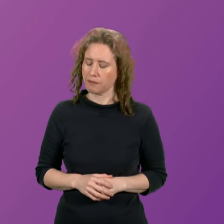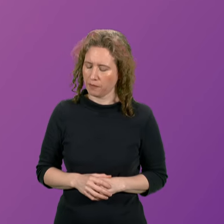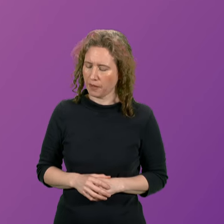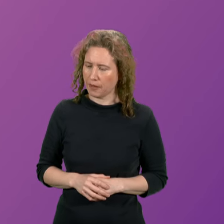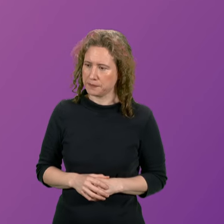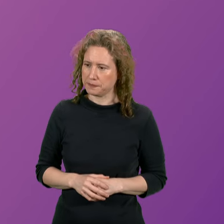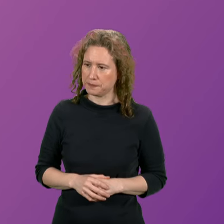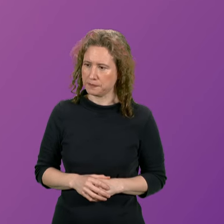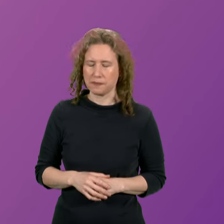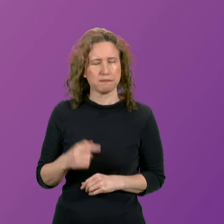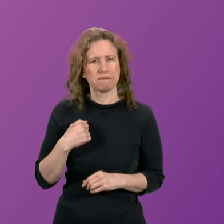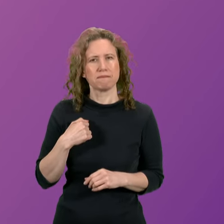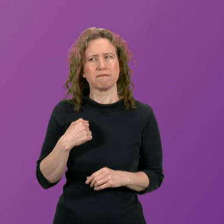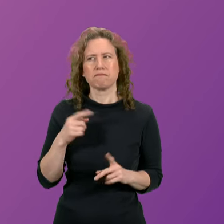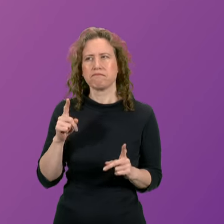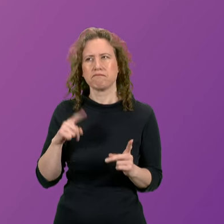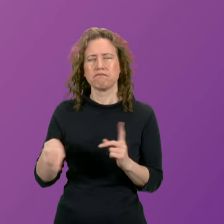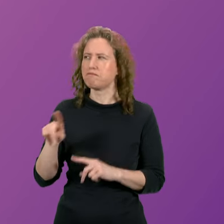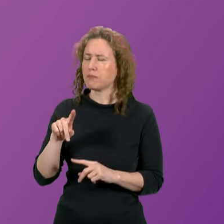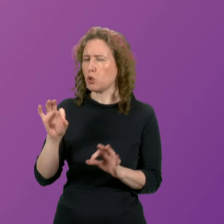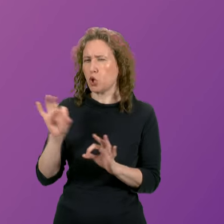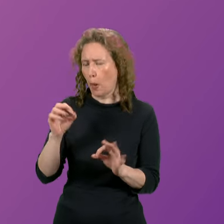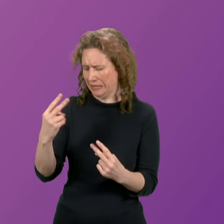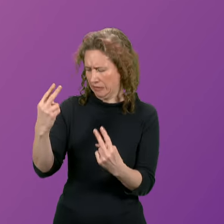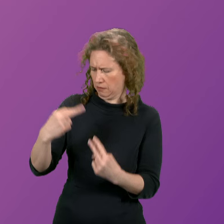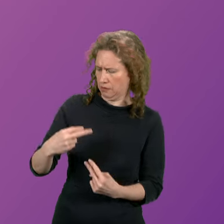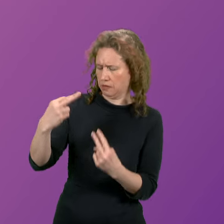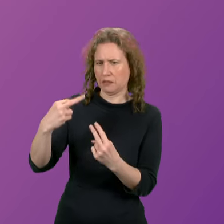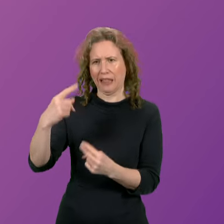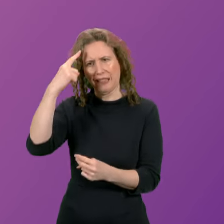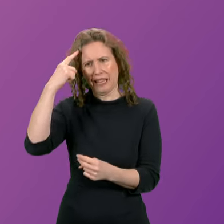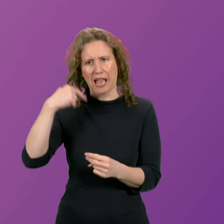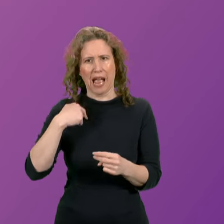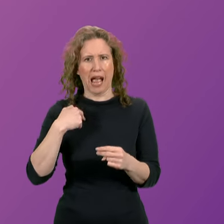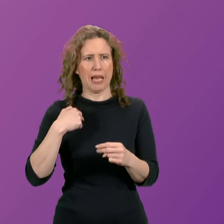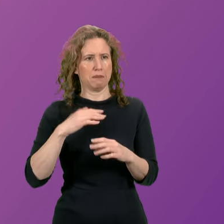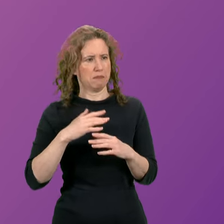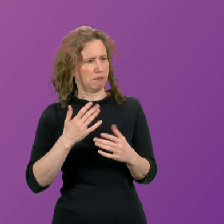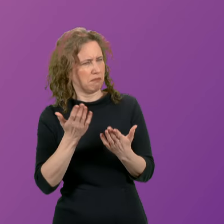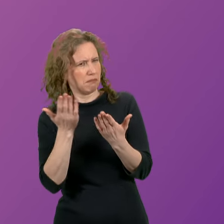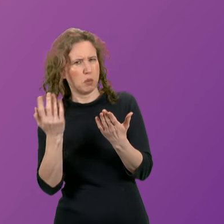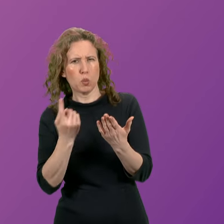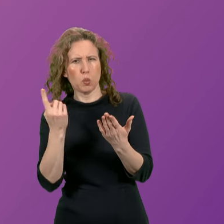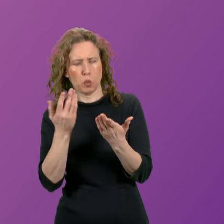I do not think that anybody could look at me and think that I am not an individual who